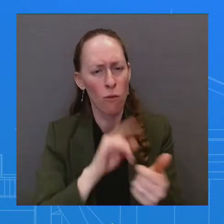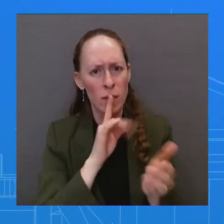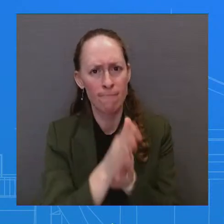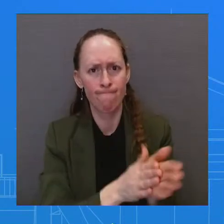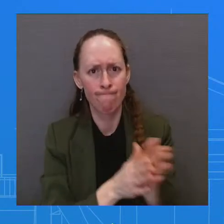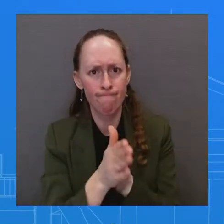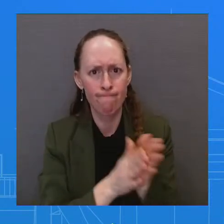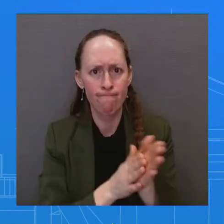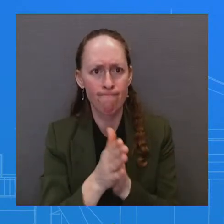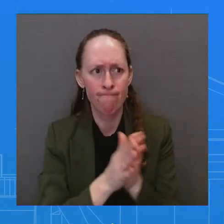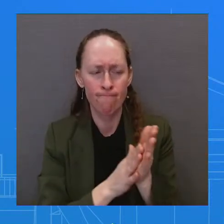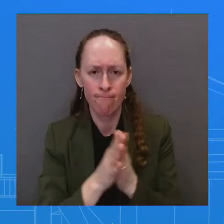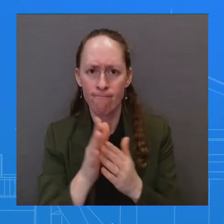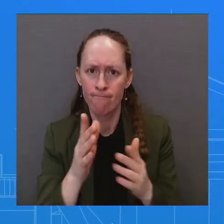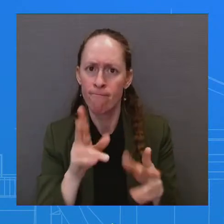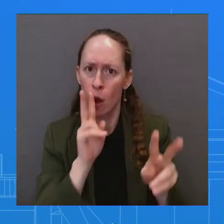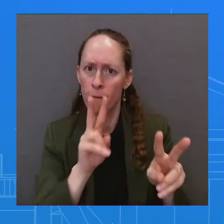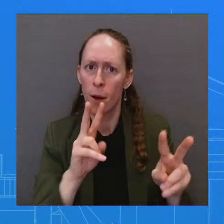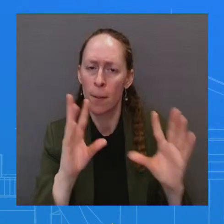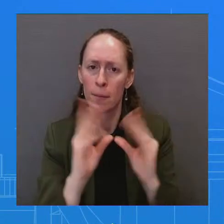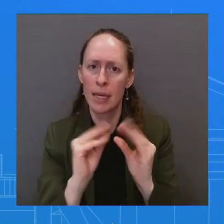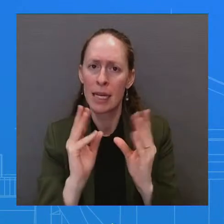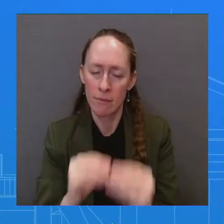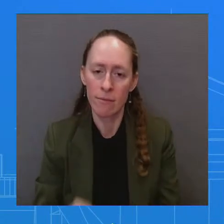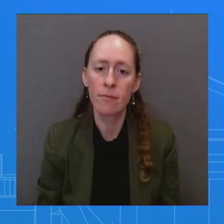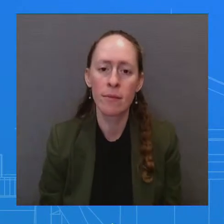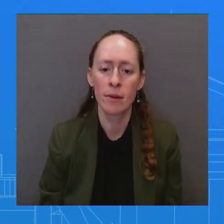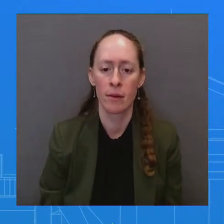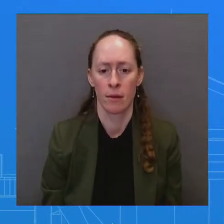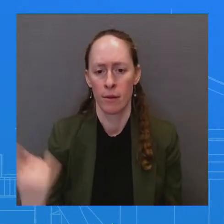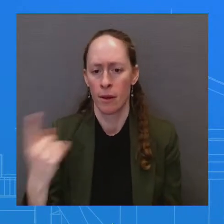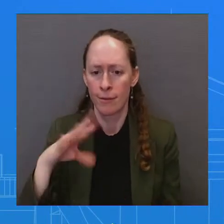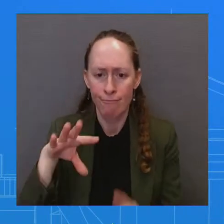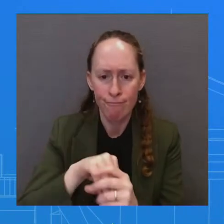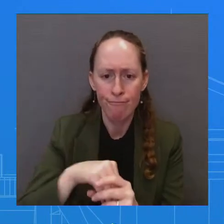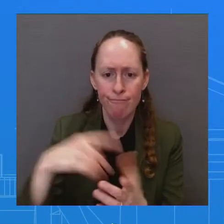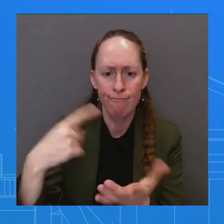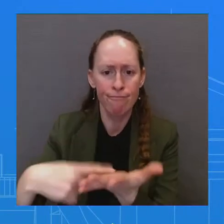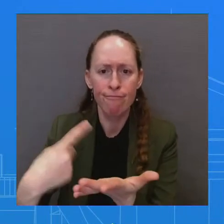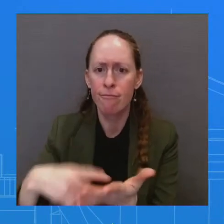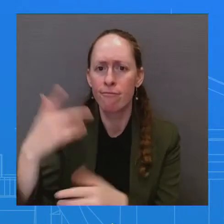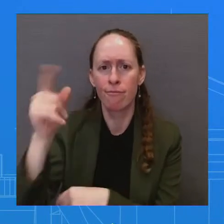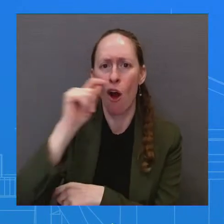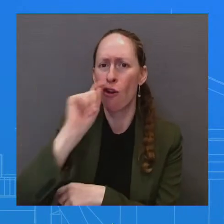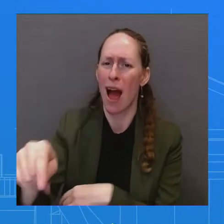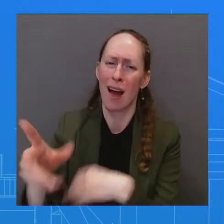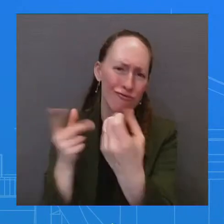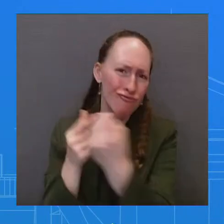and the role that President Lourenço is playing to advance solutions to conflicts there as well. Angola and the United States